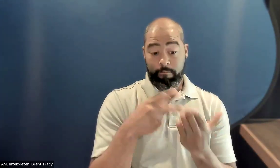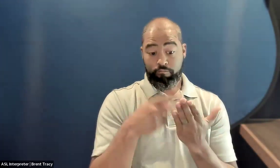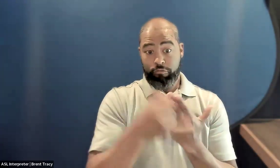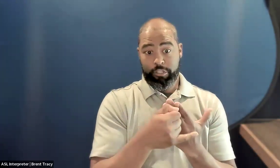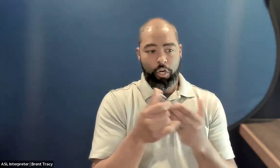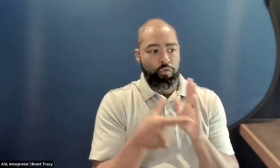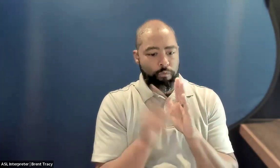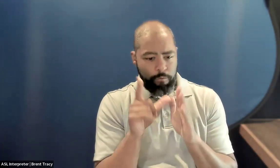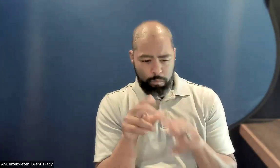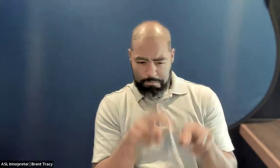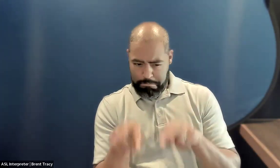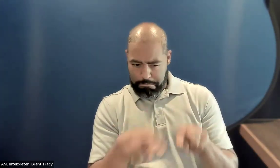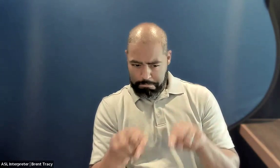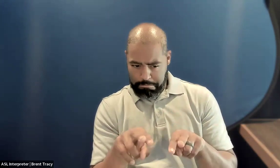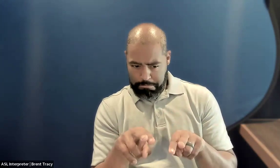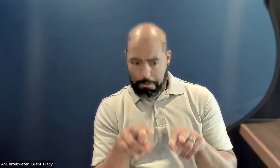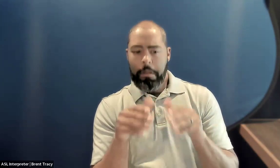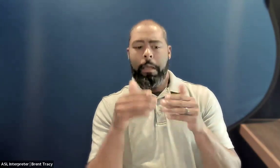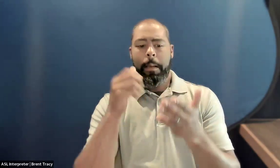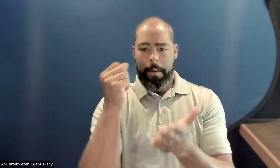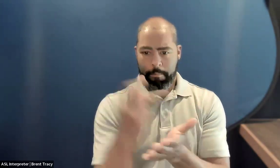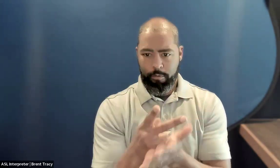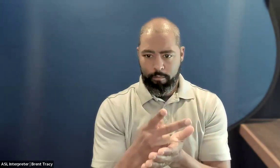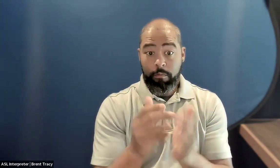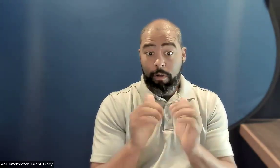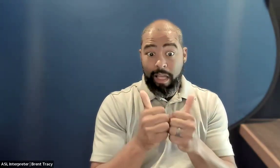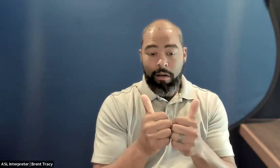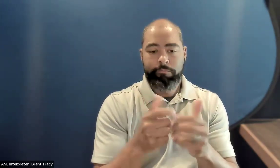And it also indicated a carbon accounting methodology should be developed.